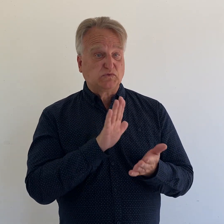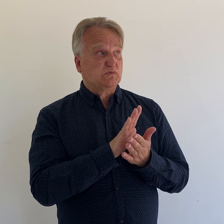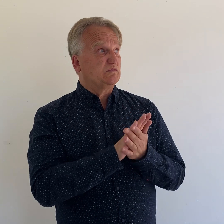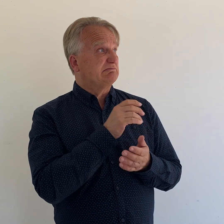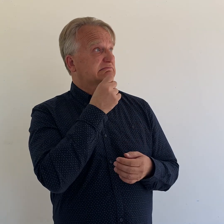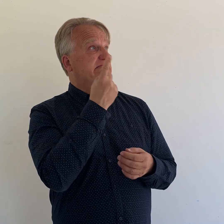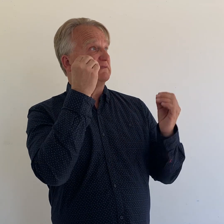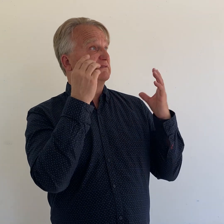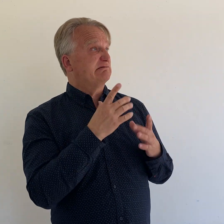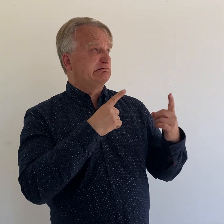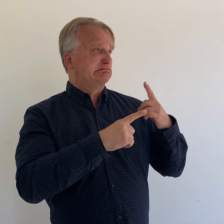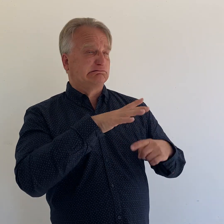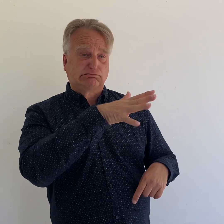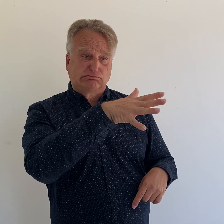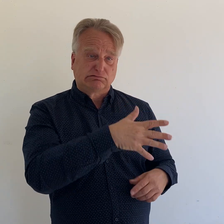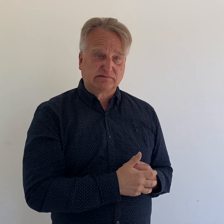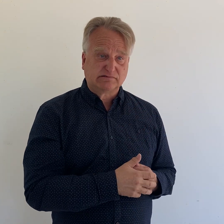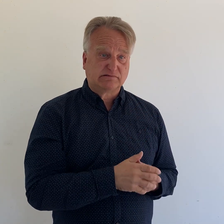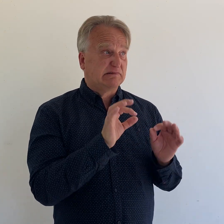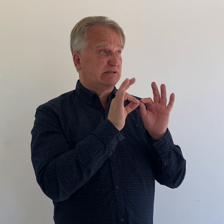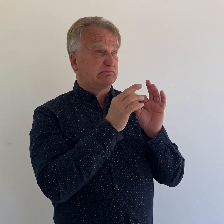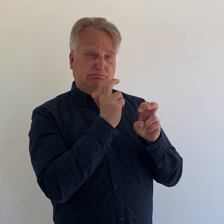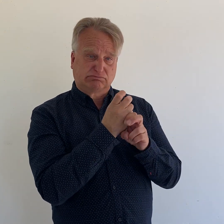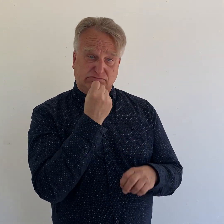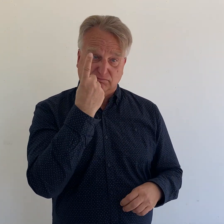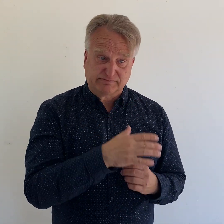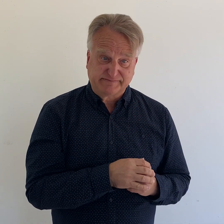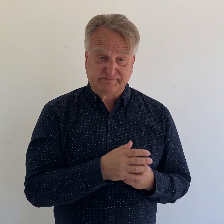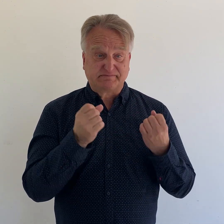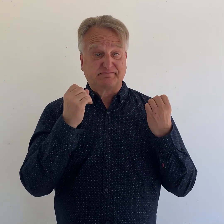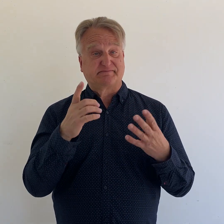They also had to endure teachers and interpreters with poor signing skills, making it difficult to obtain information.